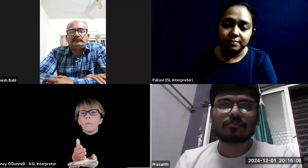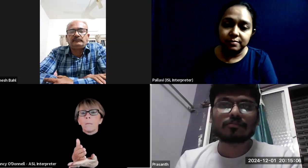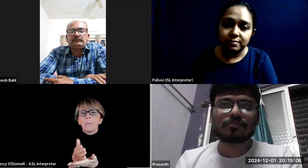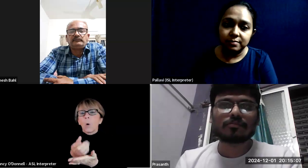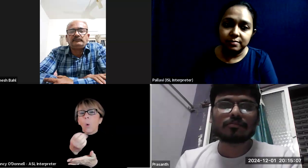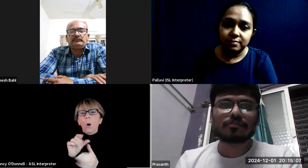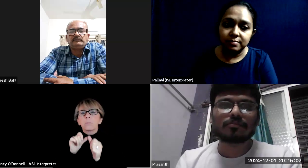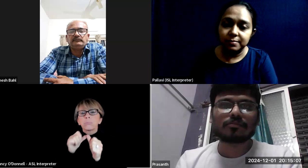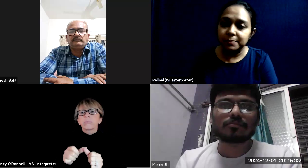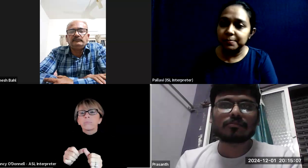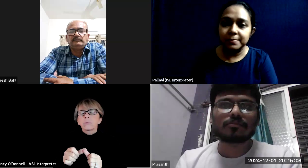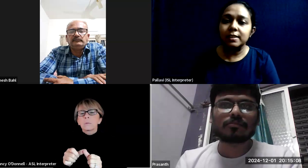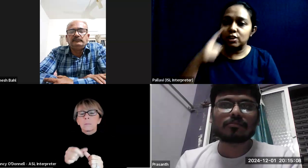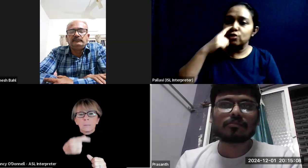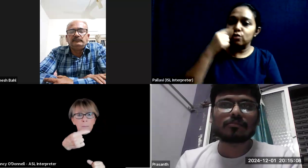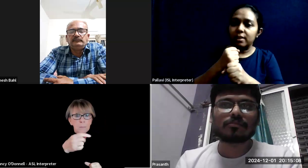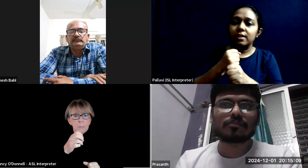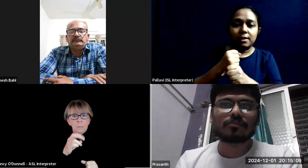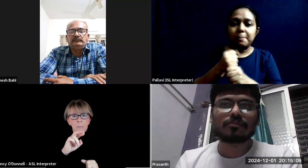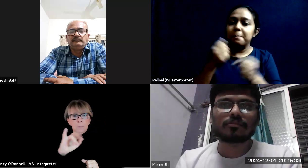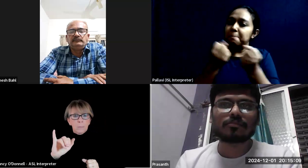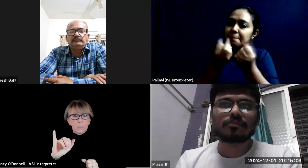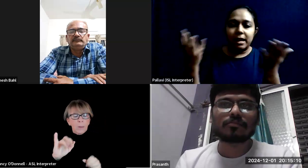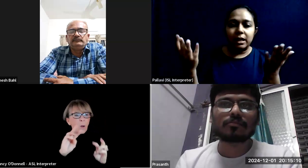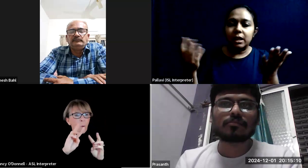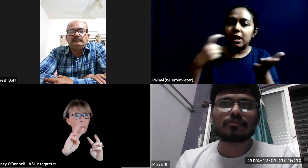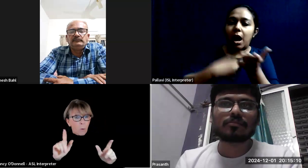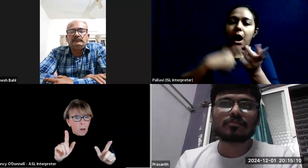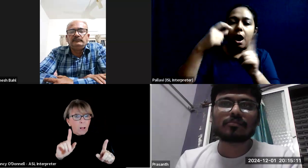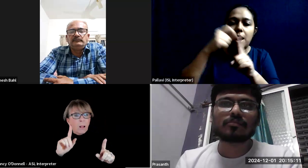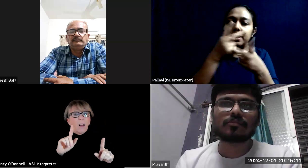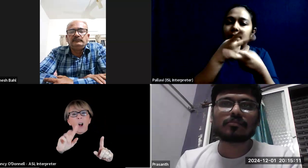[Geri speaking] This is Geri. There are many different kinds of RP.